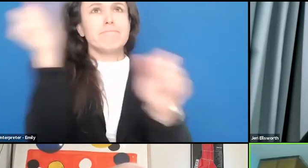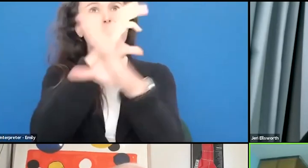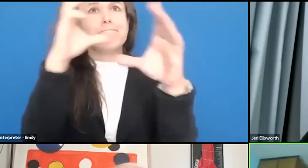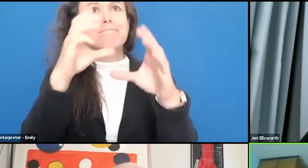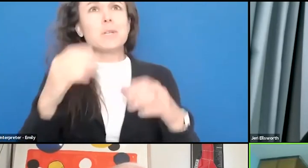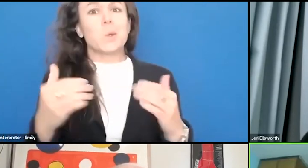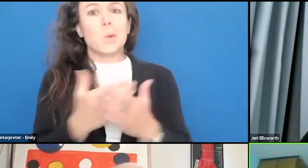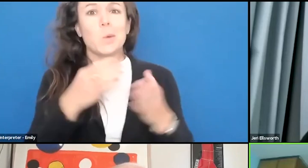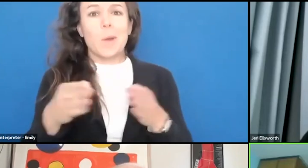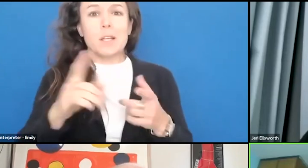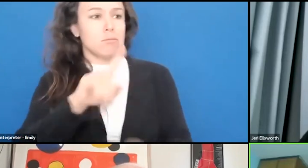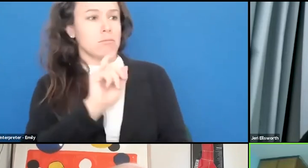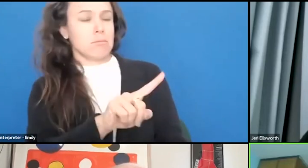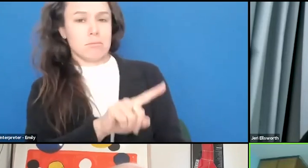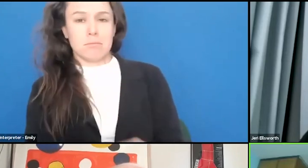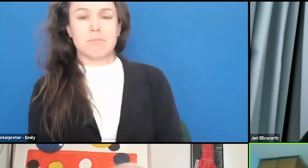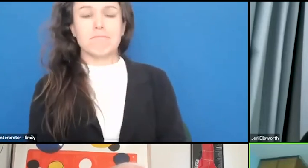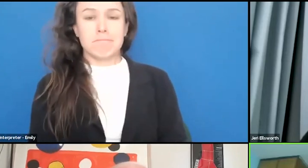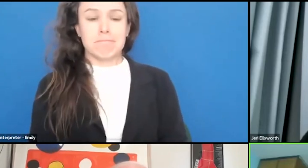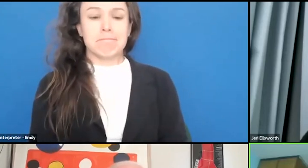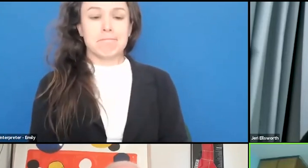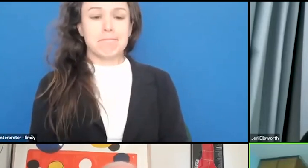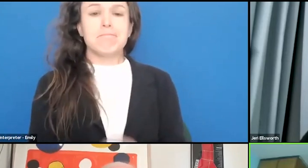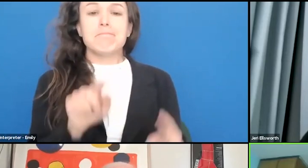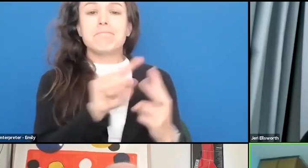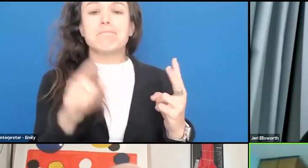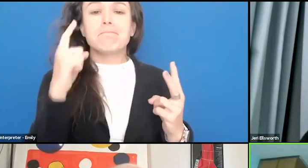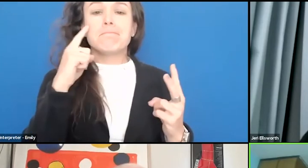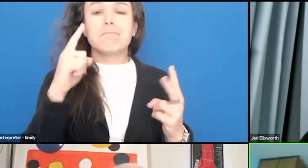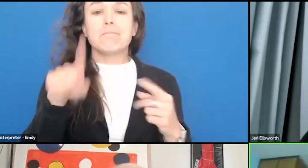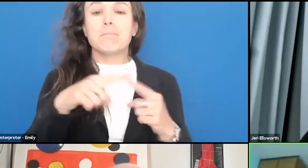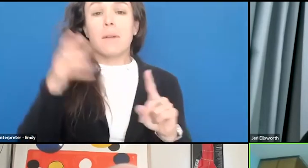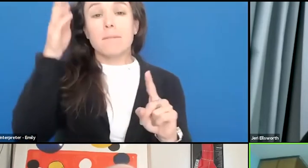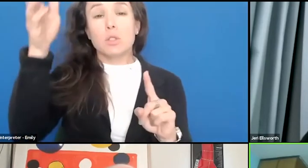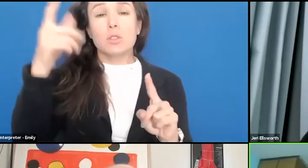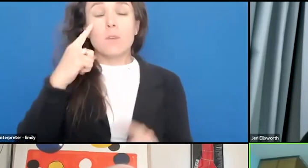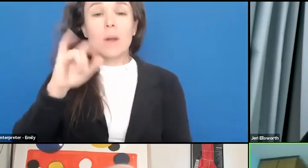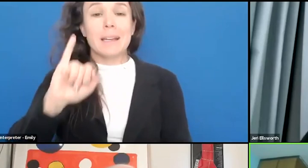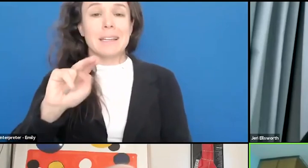of asking a question. What do you guys think of the future of input devices and output devices?